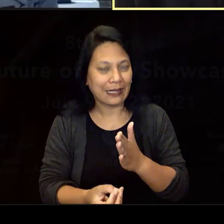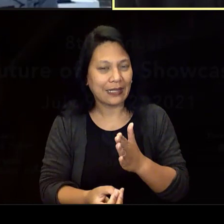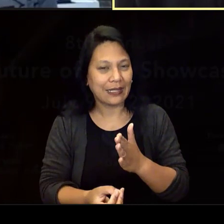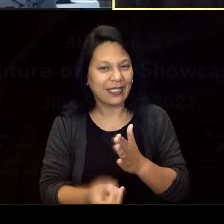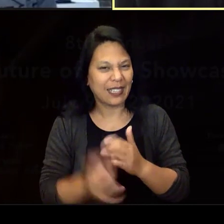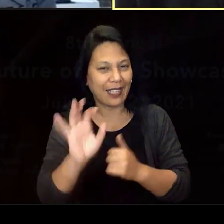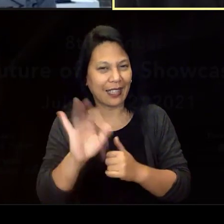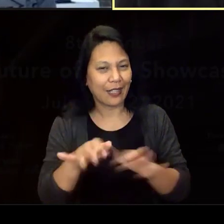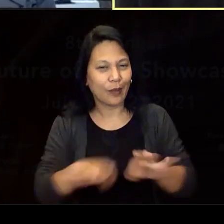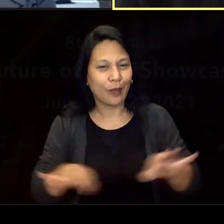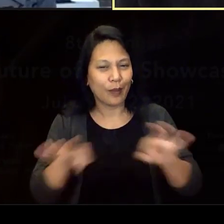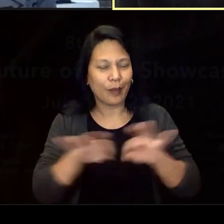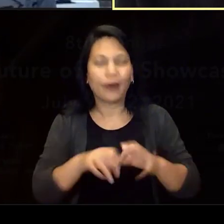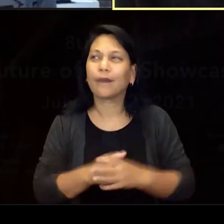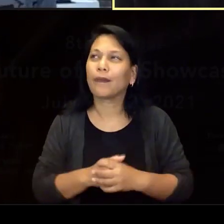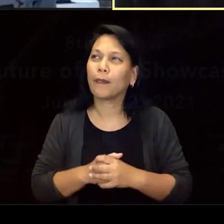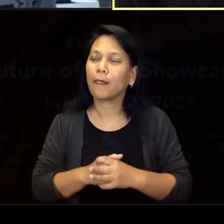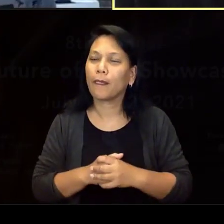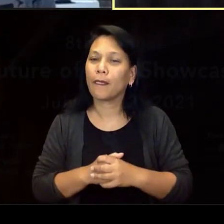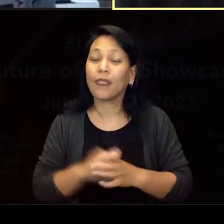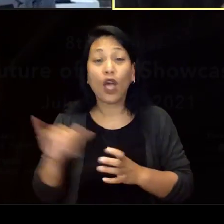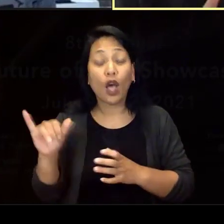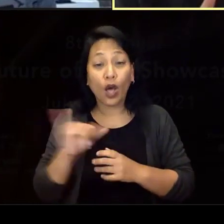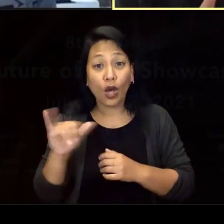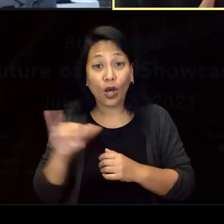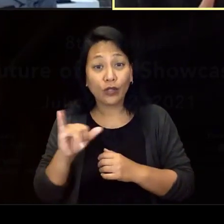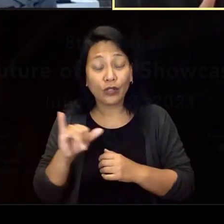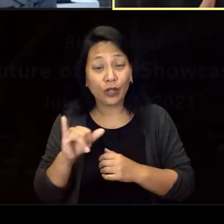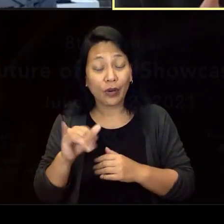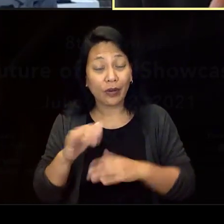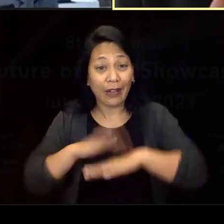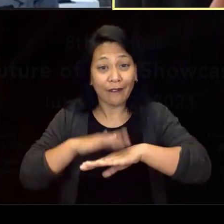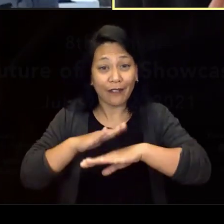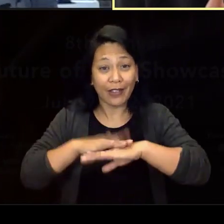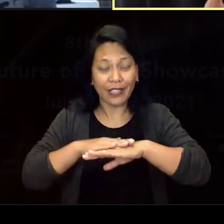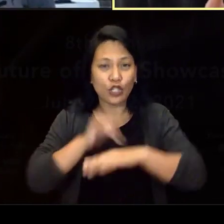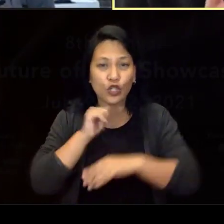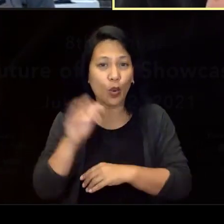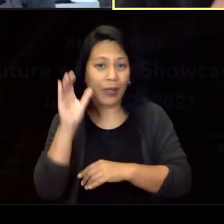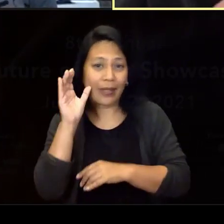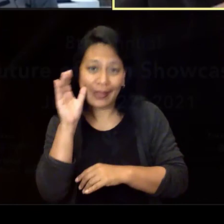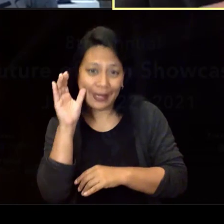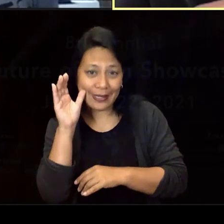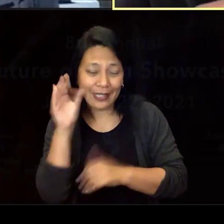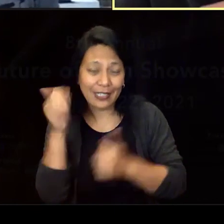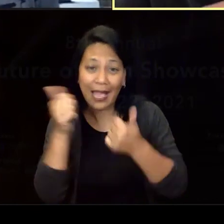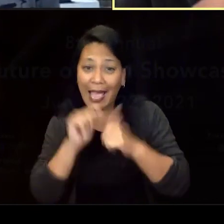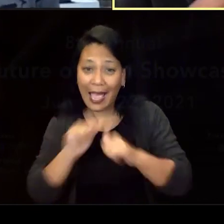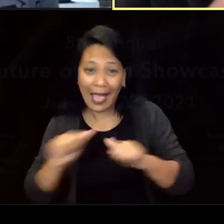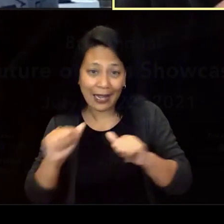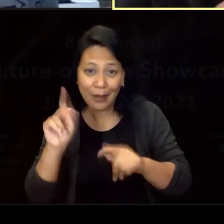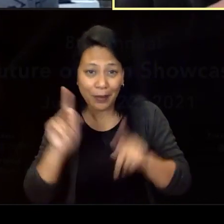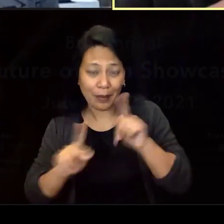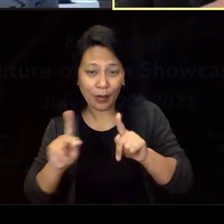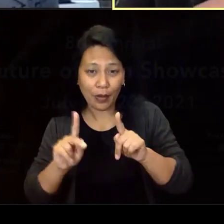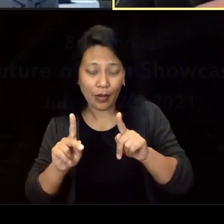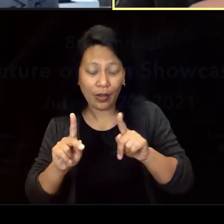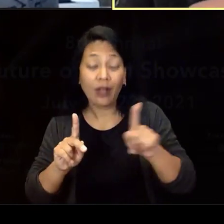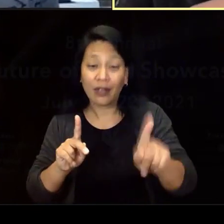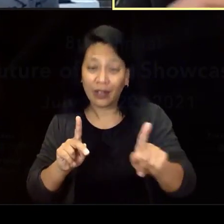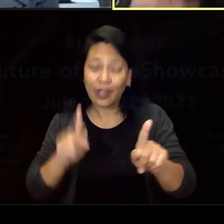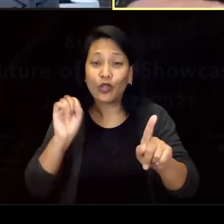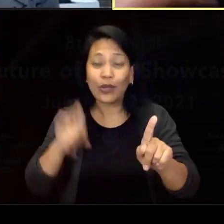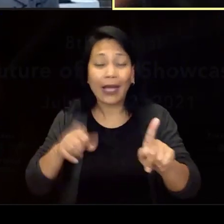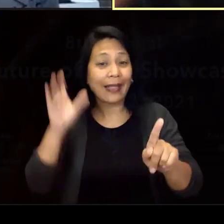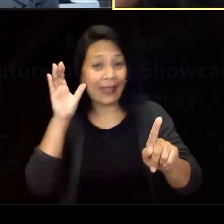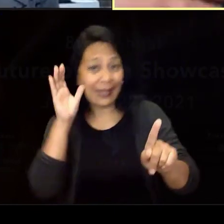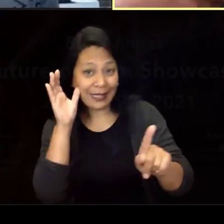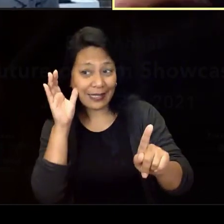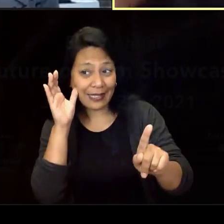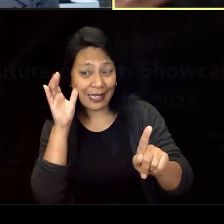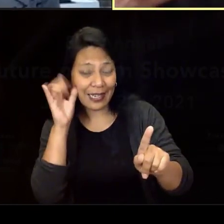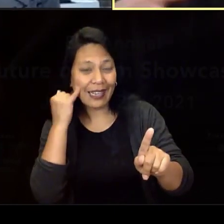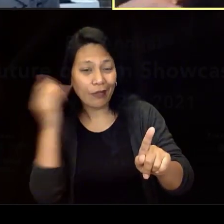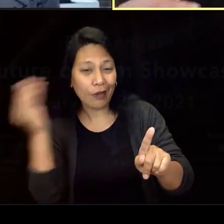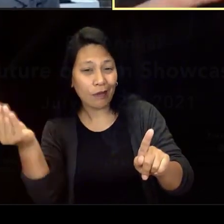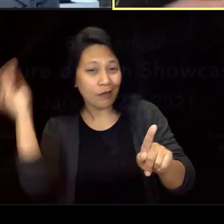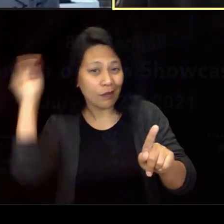I also would say like, don't listen to anybody...slash you can listen to them only if you're like using it for fuel to do whatever you want to do.